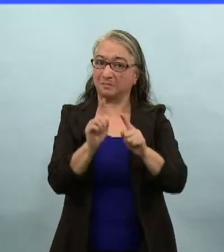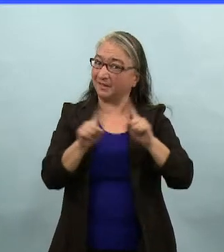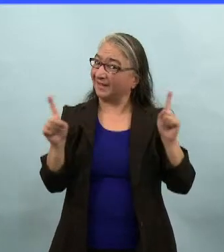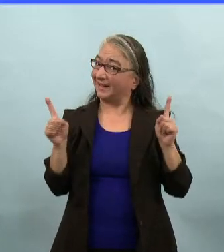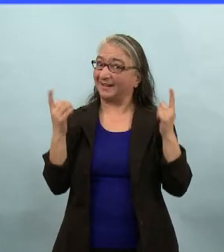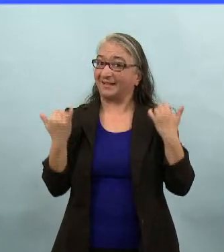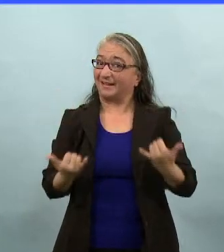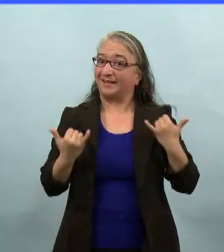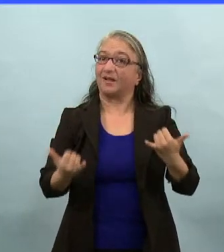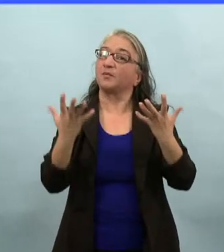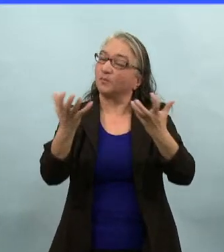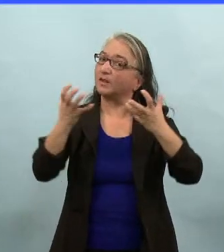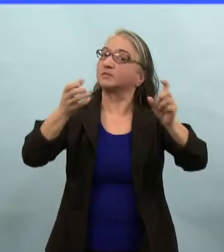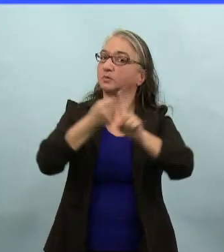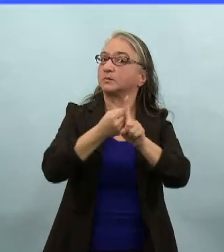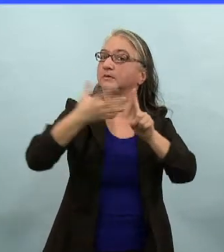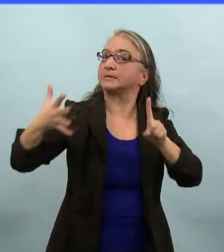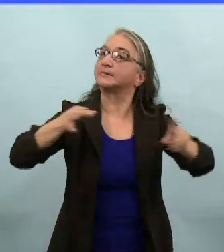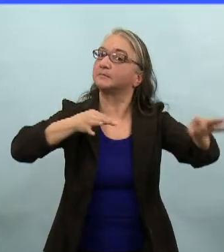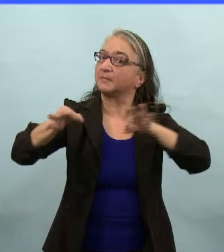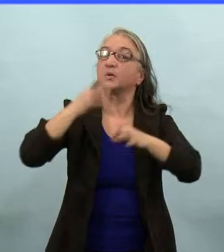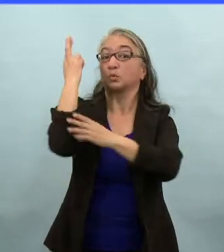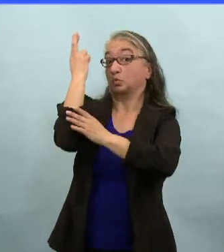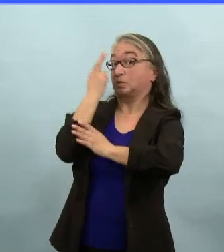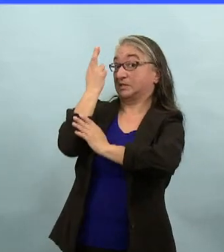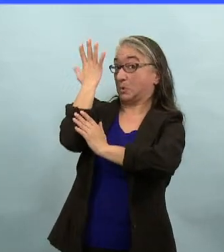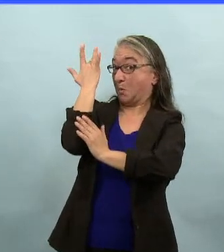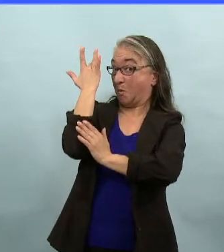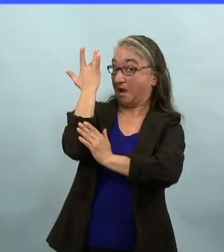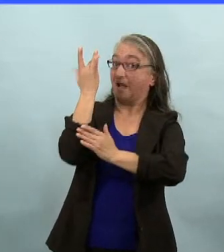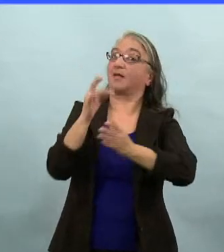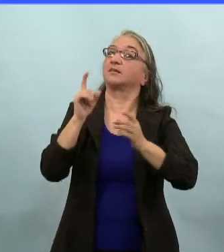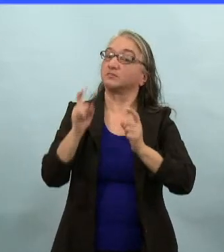and manitoba's pediatric vaccine advisory committee still say that eight weeks is best